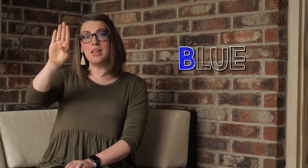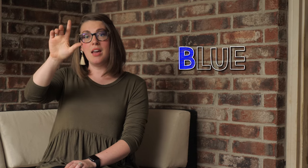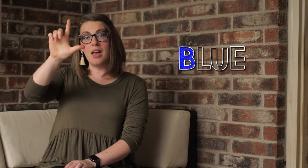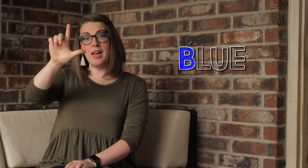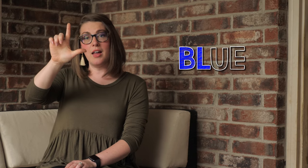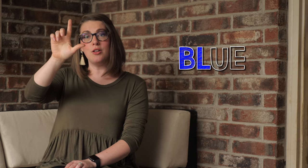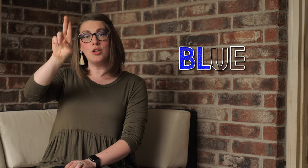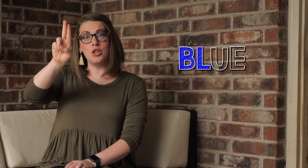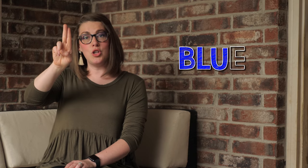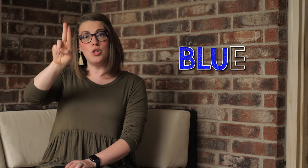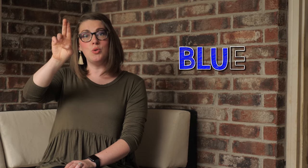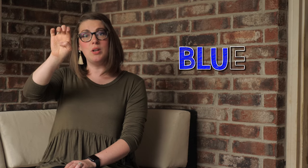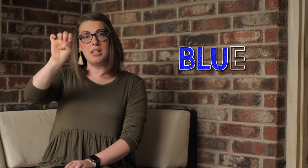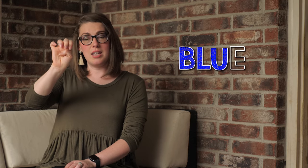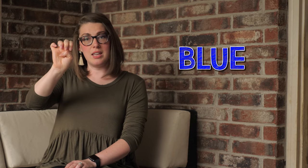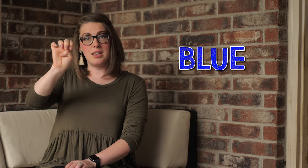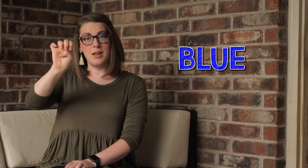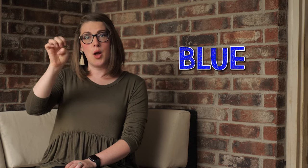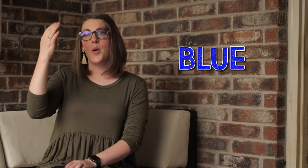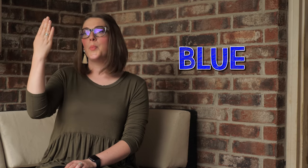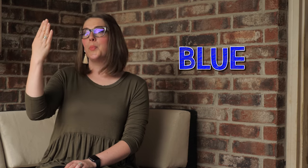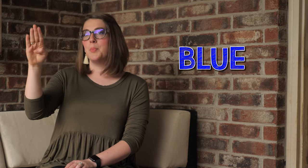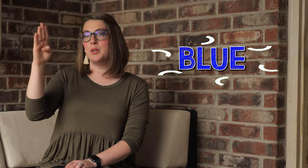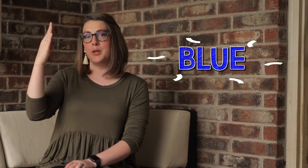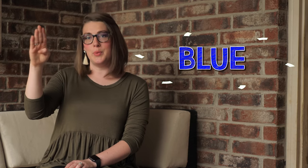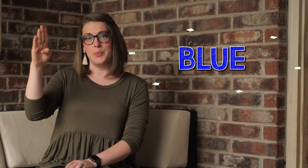B L U E Blue